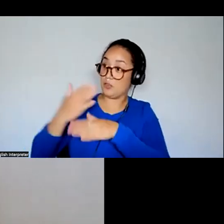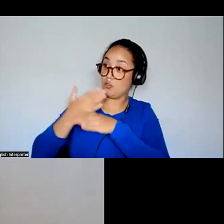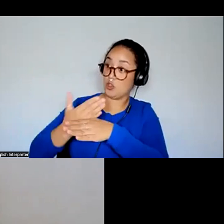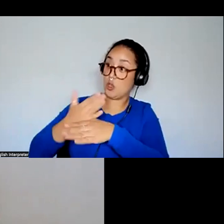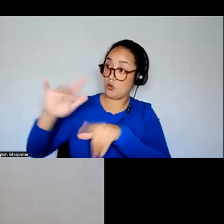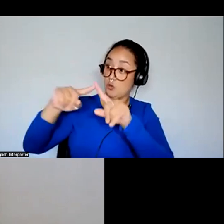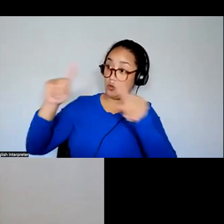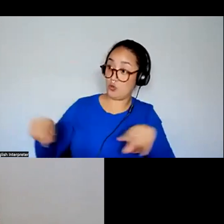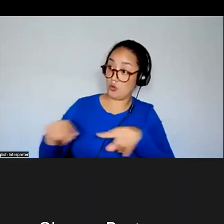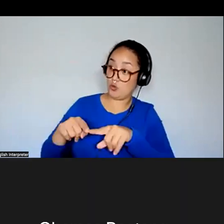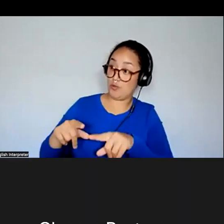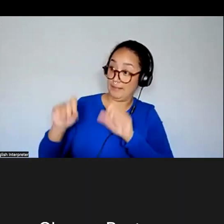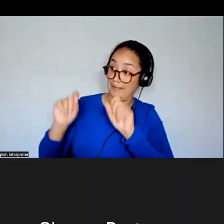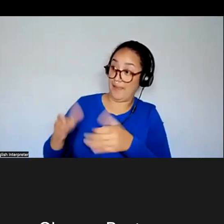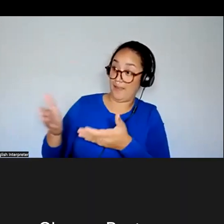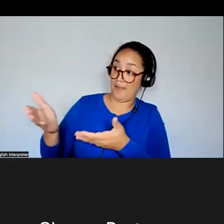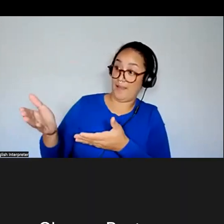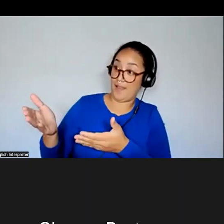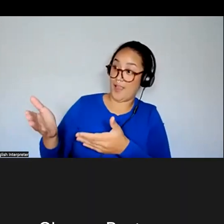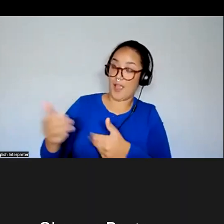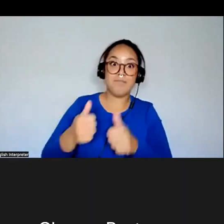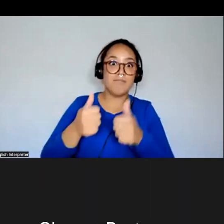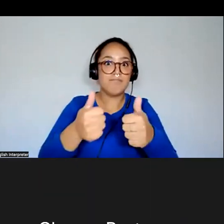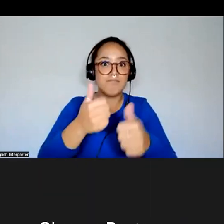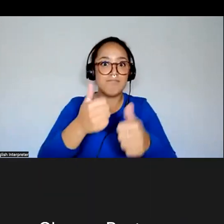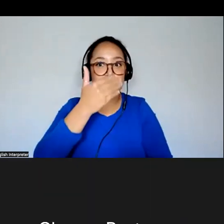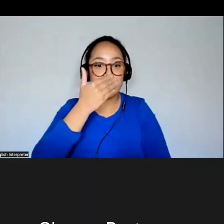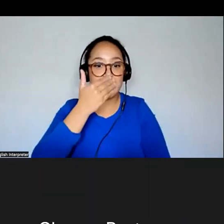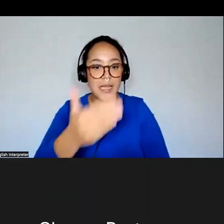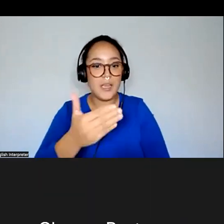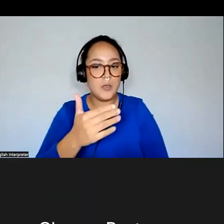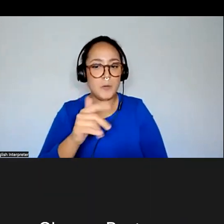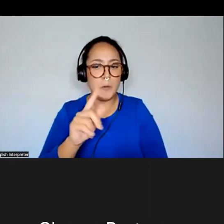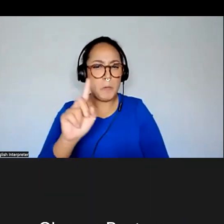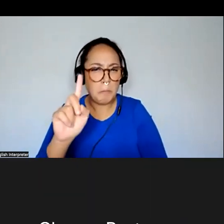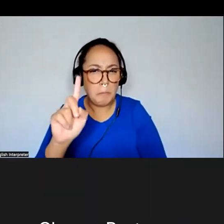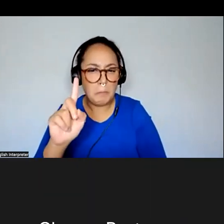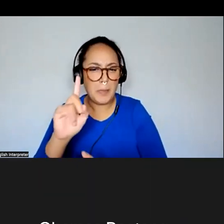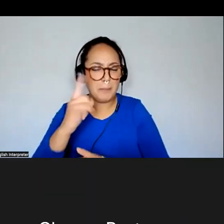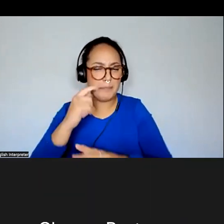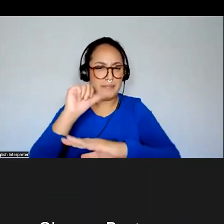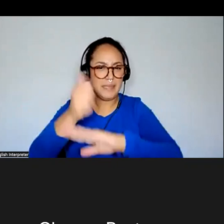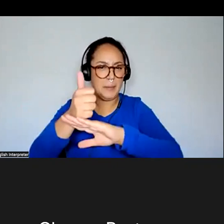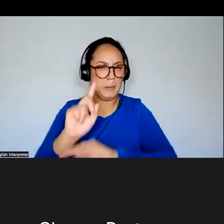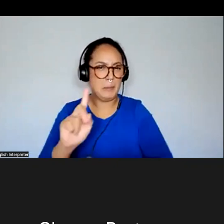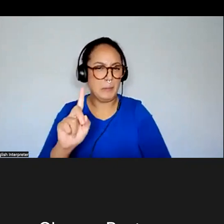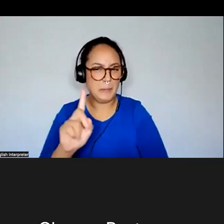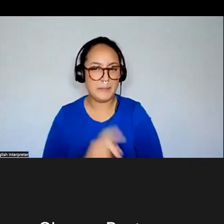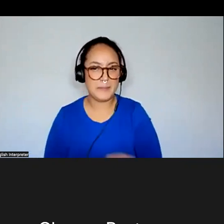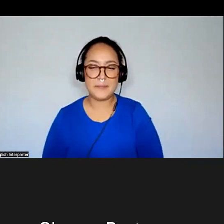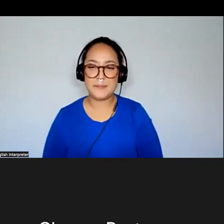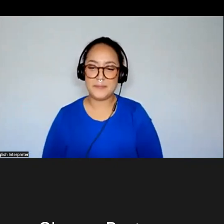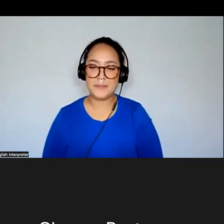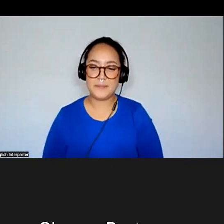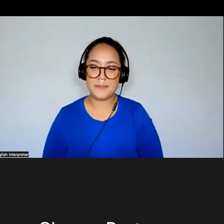So give me a moment while I also